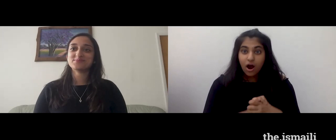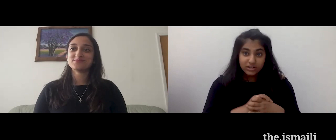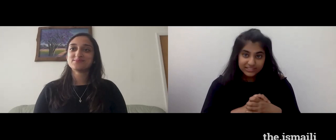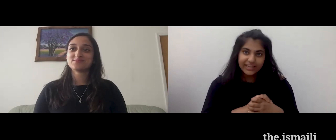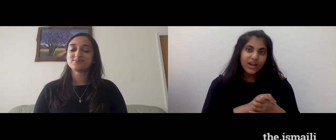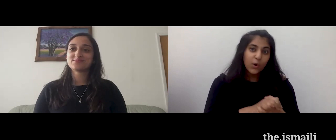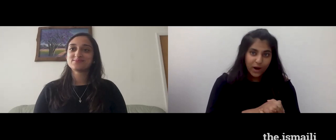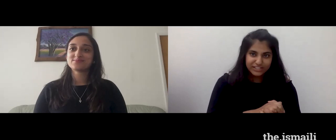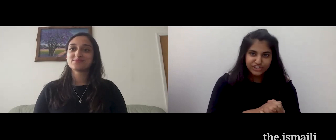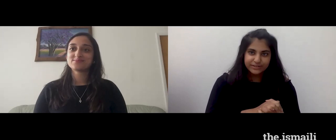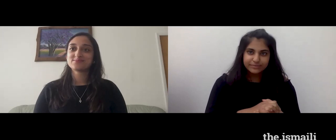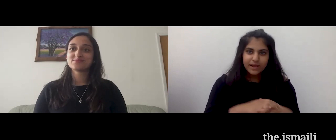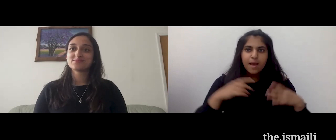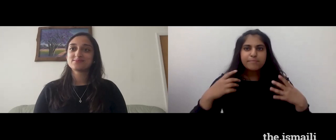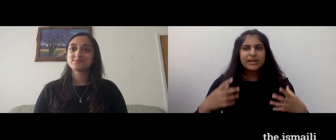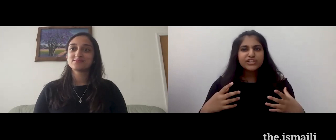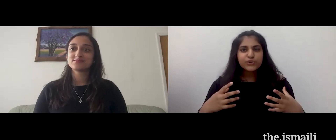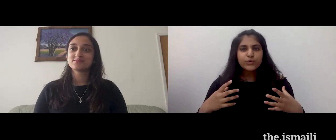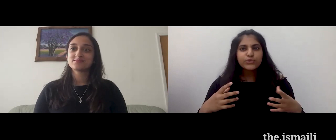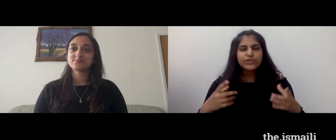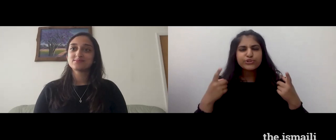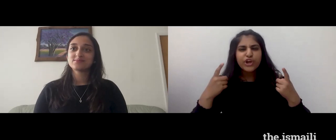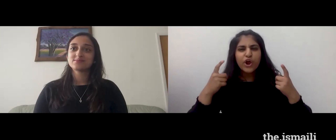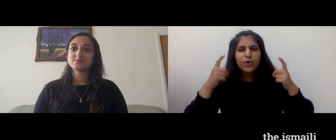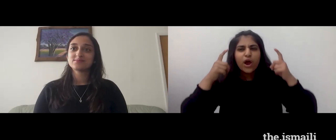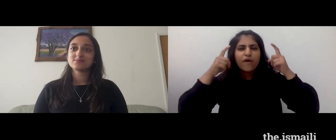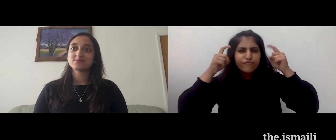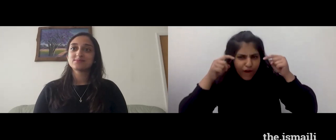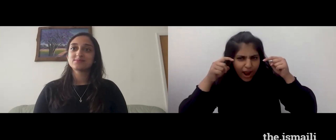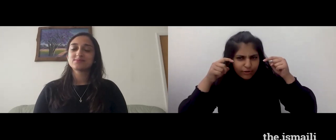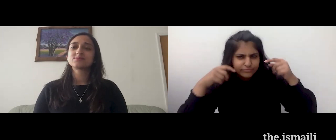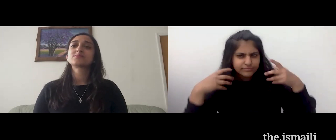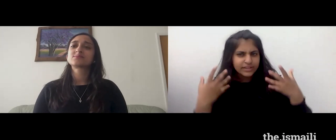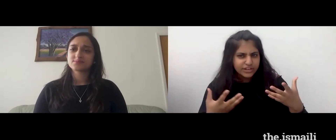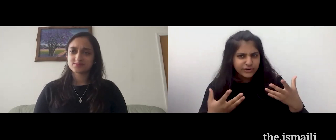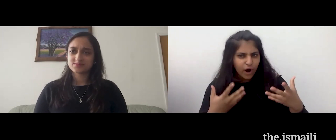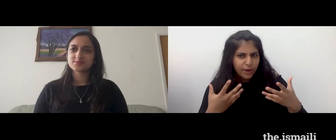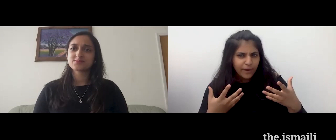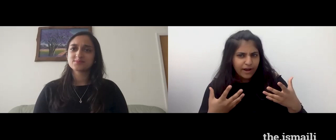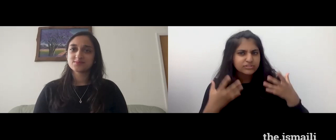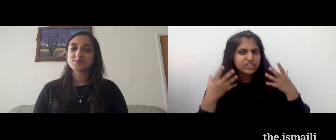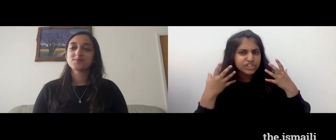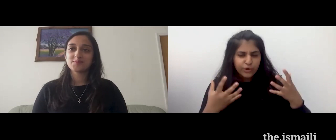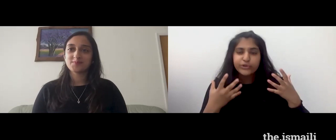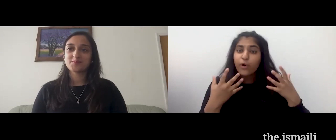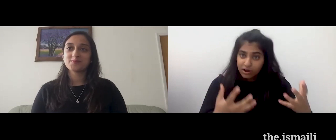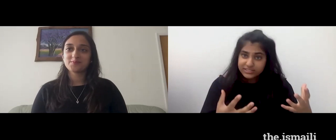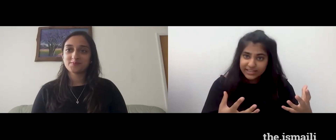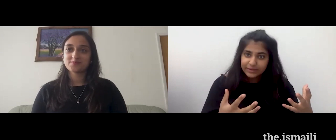a question. Make sure you show a frown in your eyebrows to show you are asking.